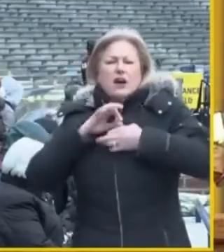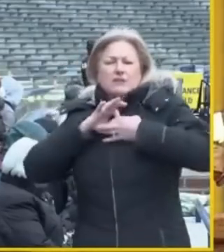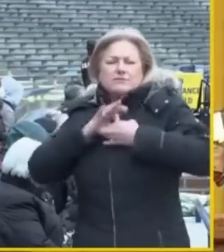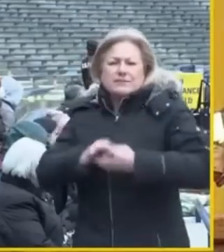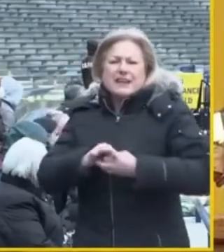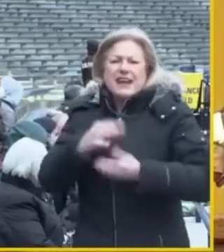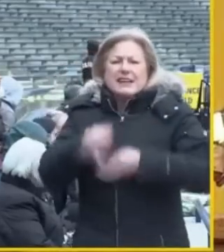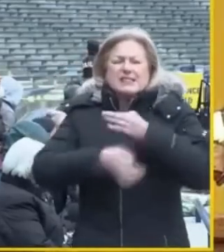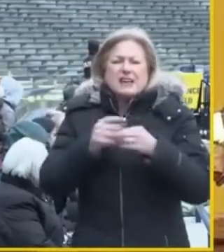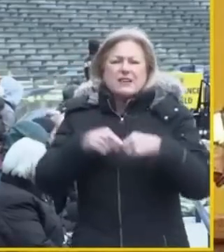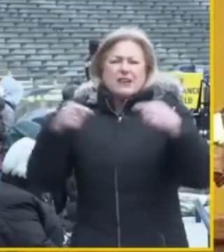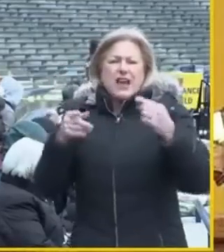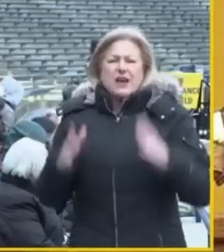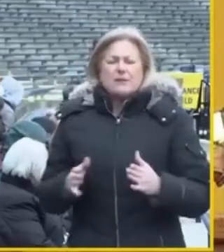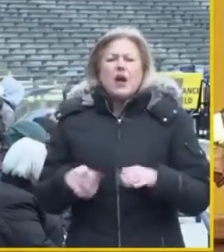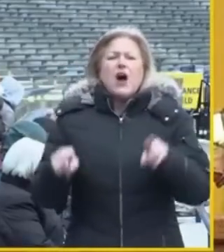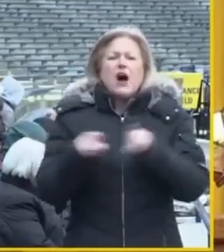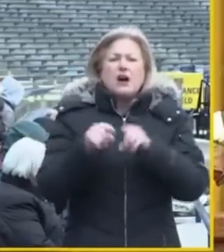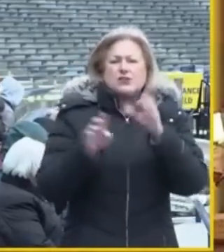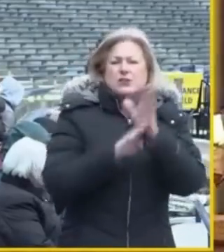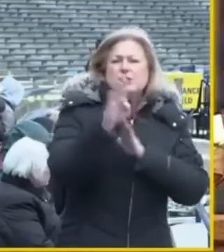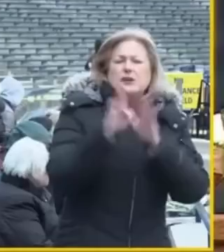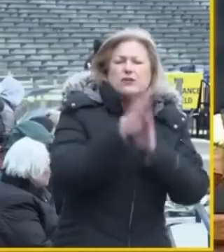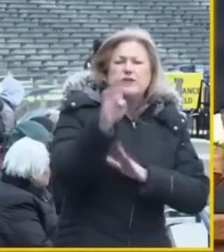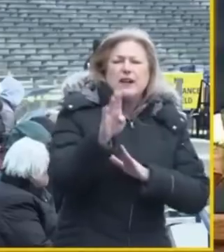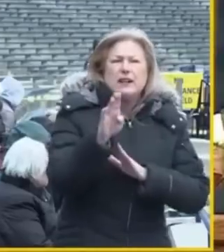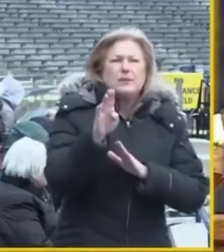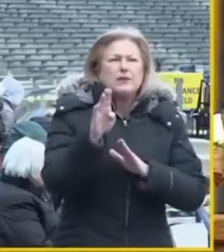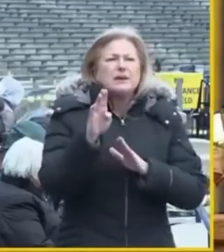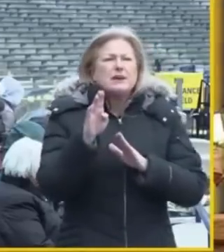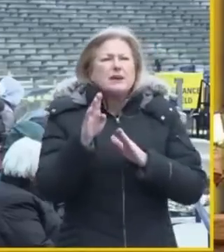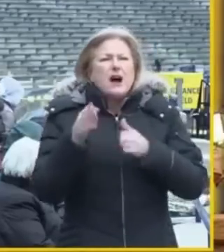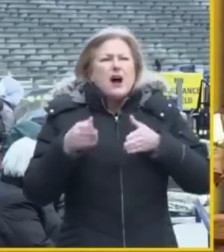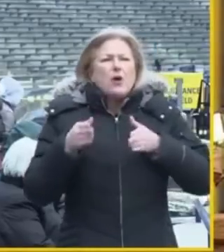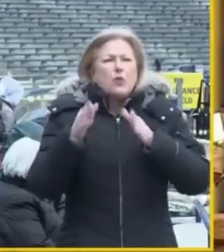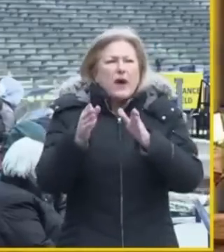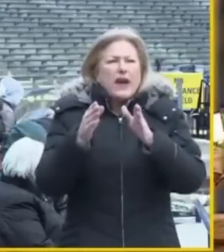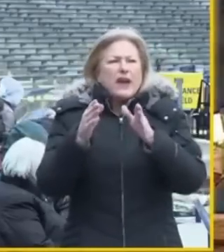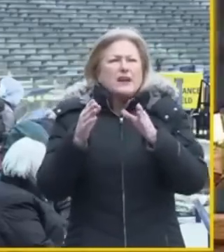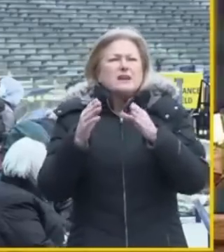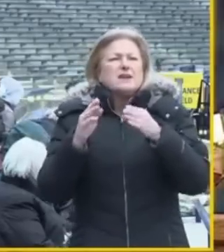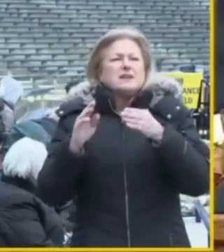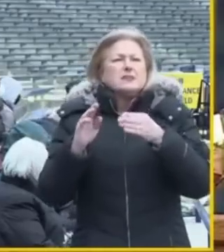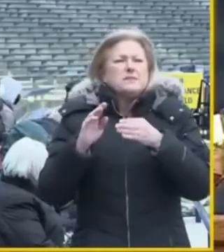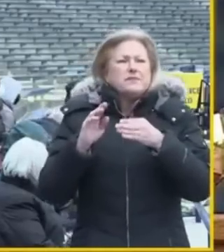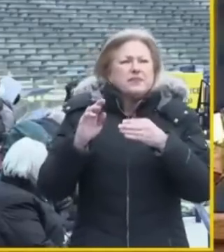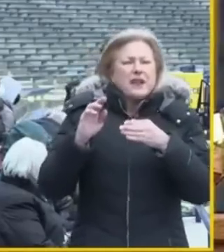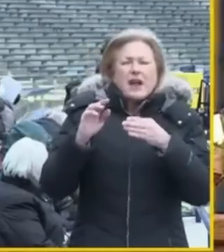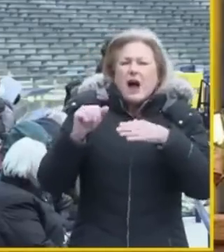Also develop a practice that you can use throughout your life to calm those fears,